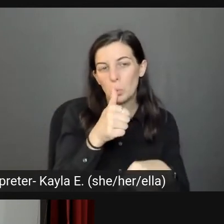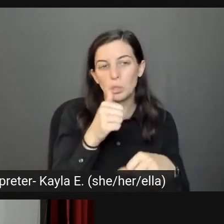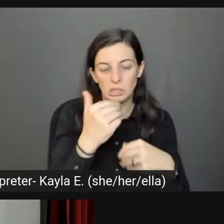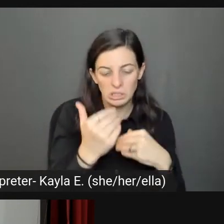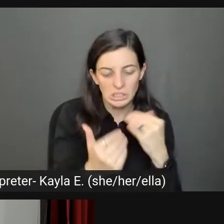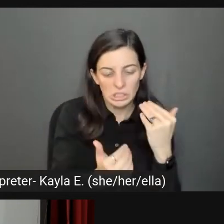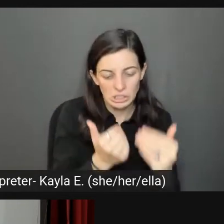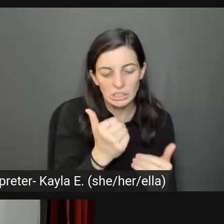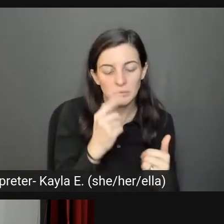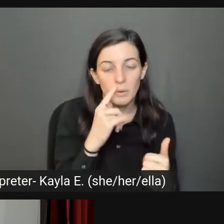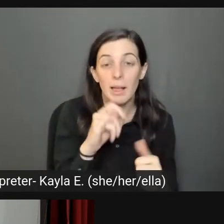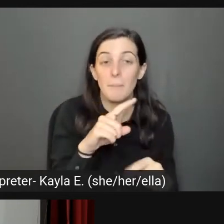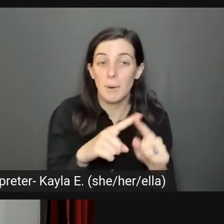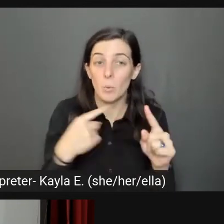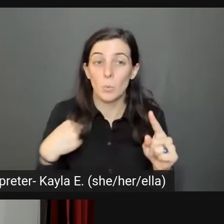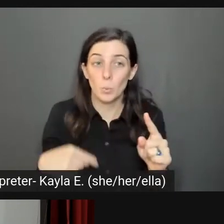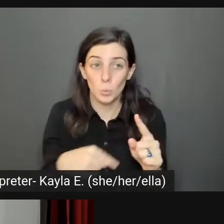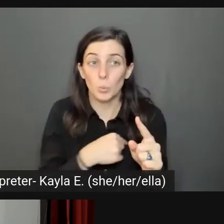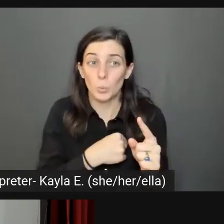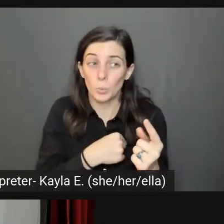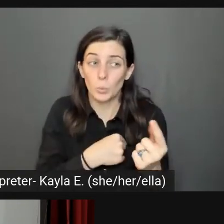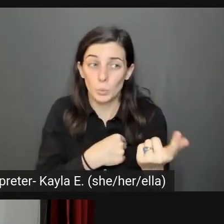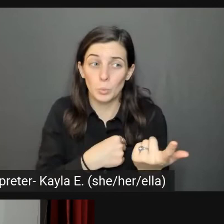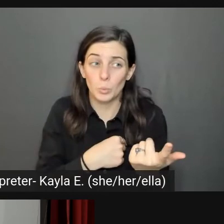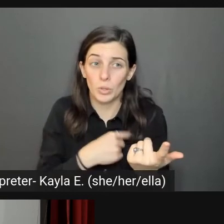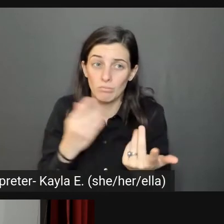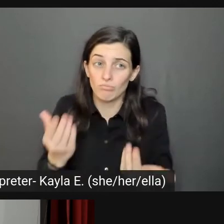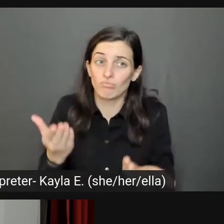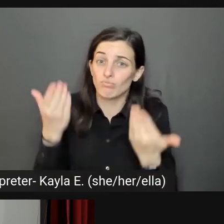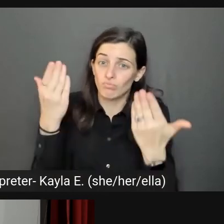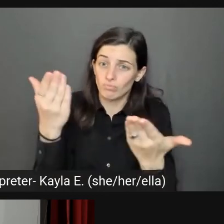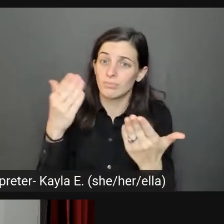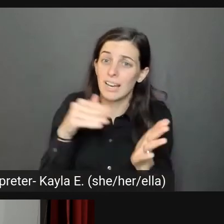We tend to recommend that they do it as often as they can